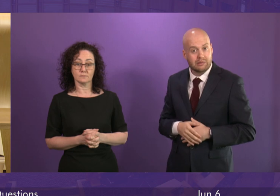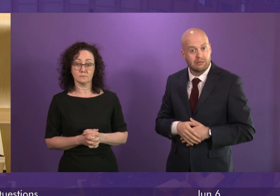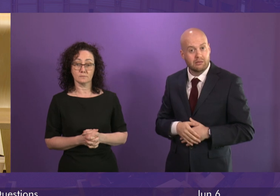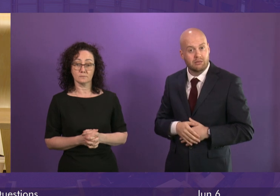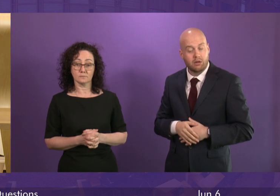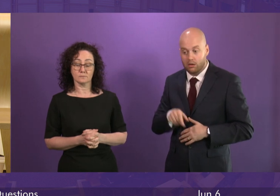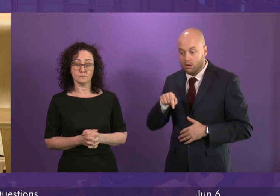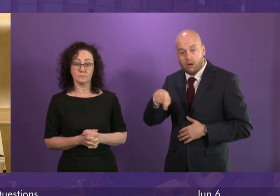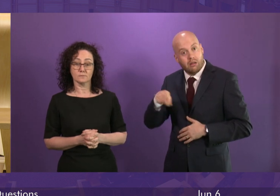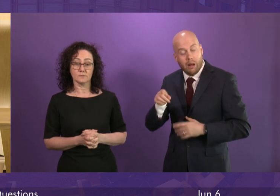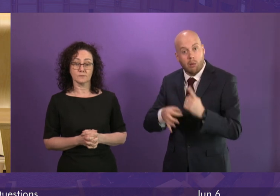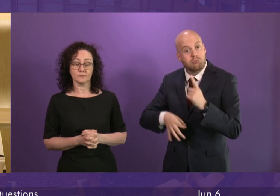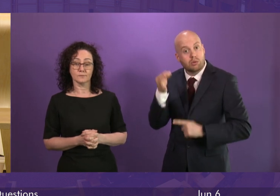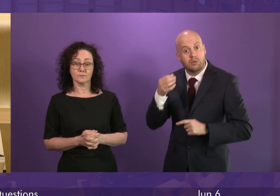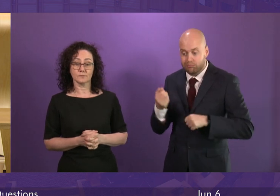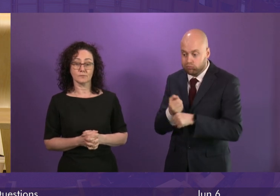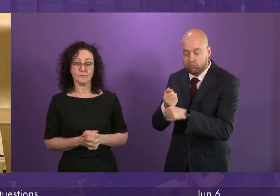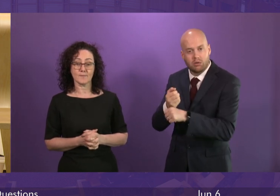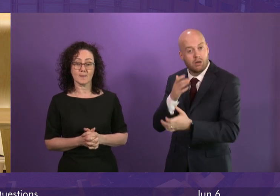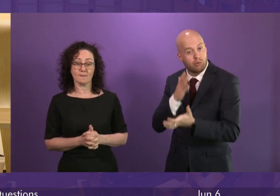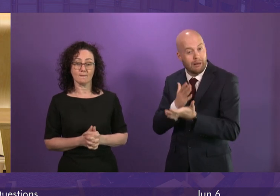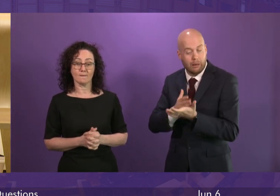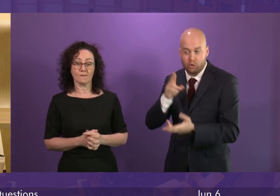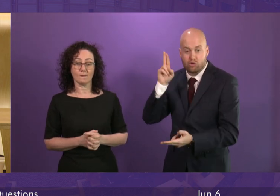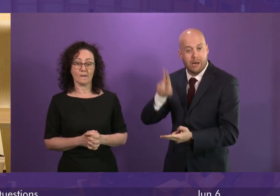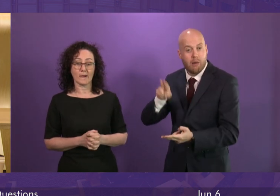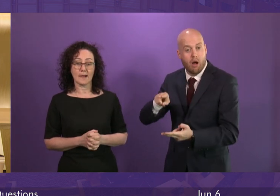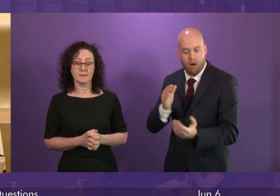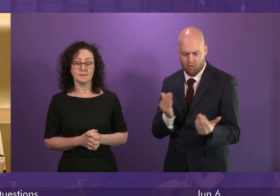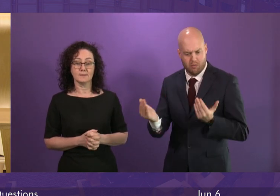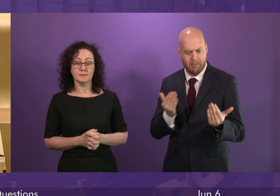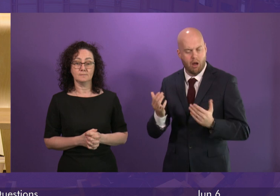far lower cost than the cost of the Government’s road-building scheme. It is more than 10 years